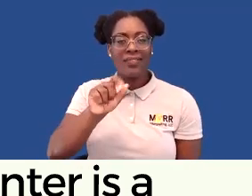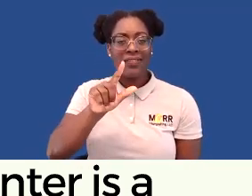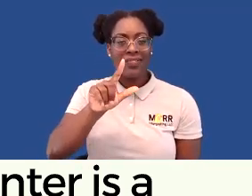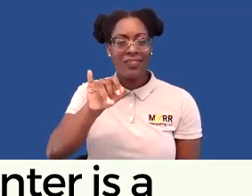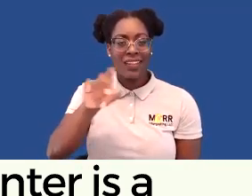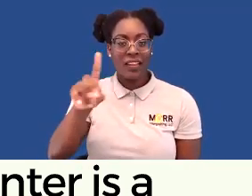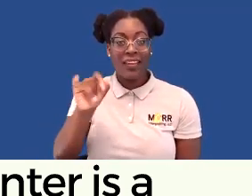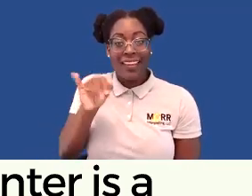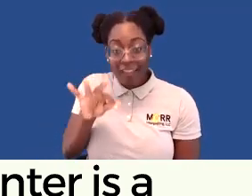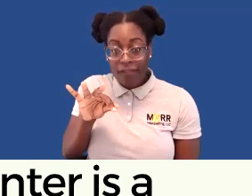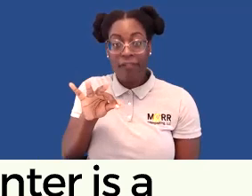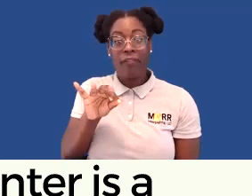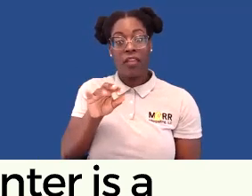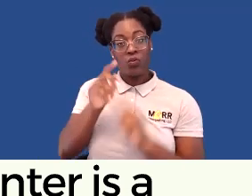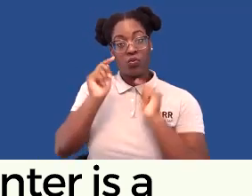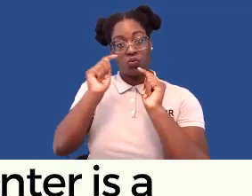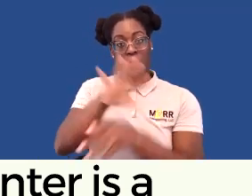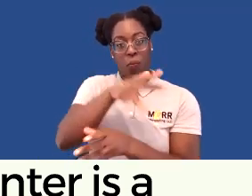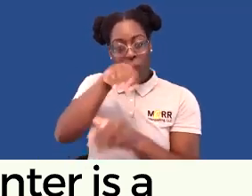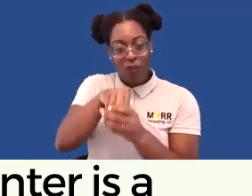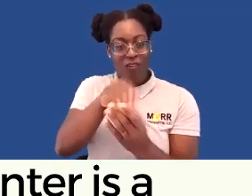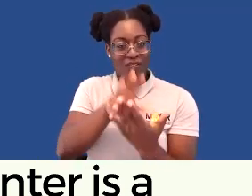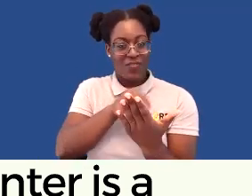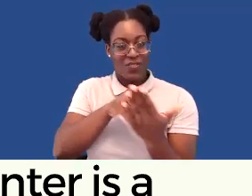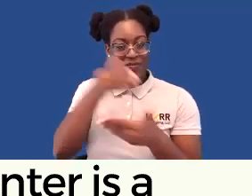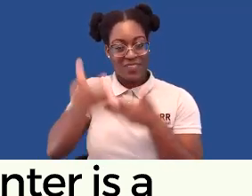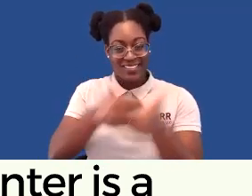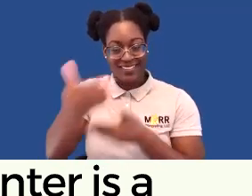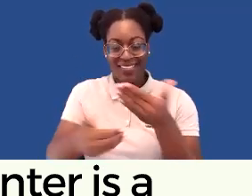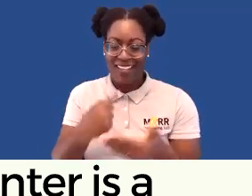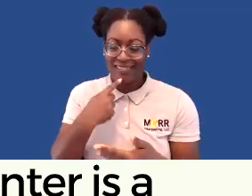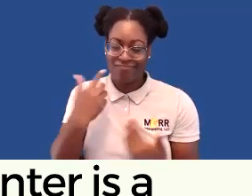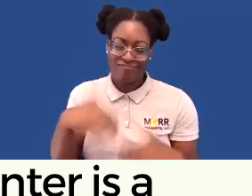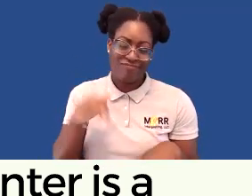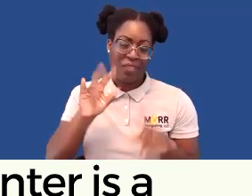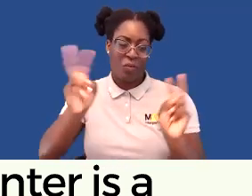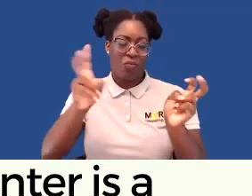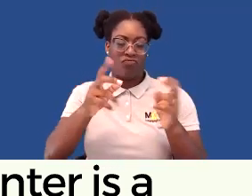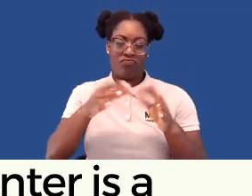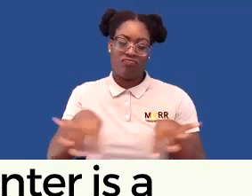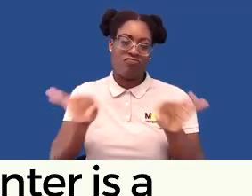I think that's really key and at the heart of our work and also this idea of supporting learners.